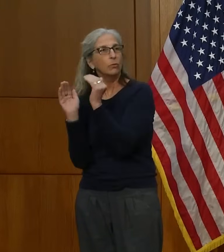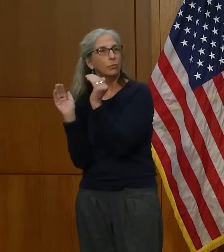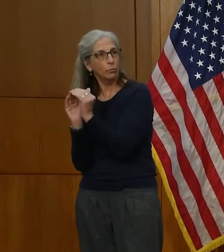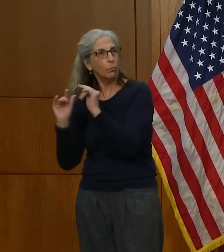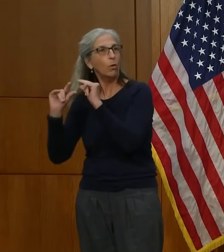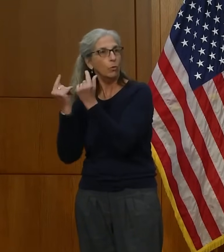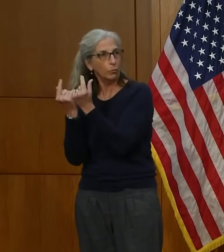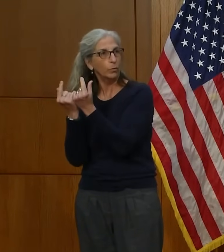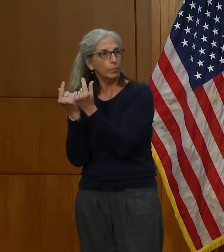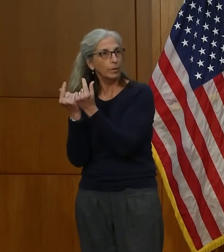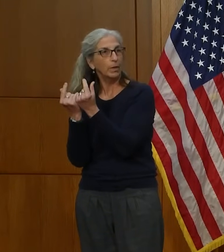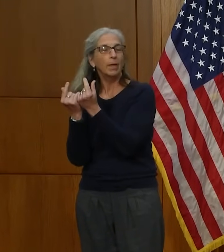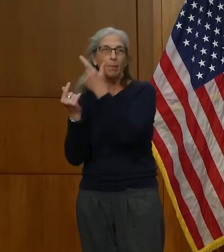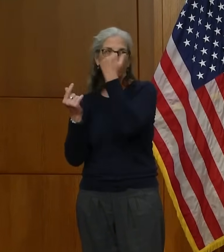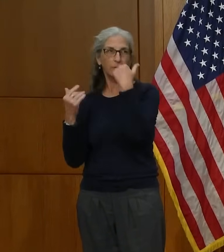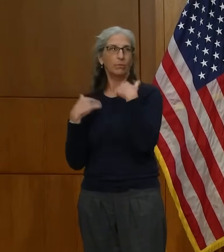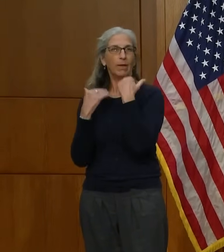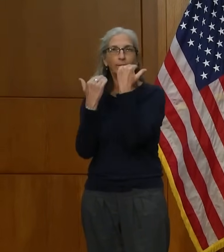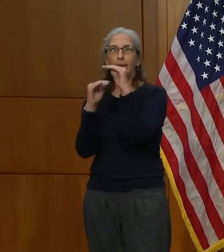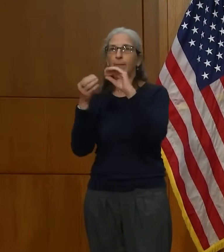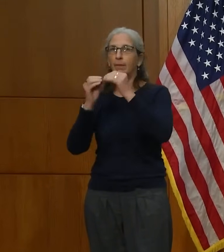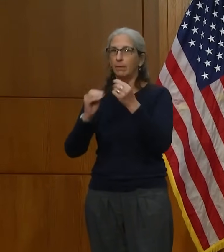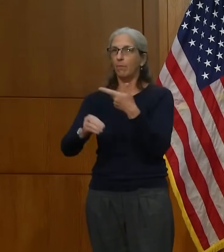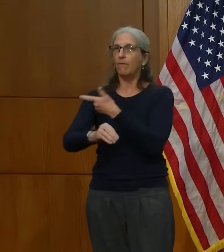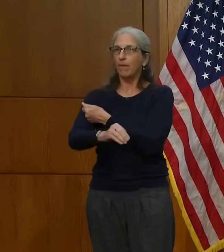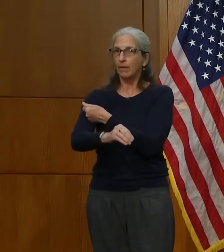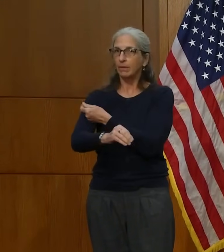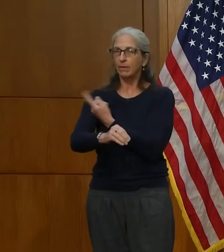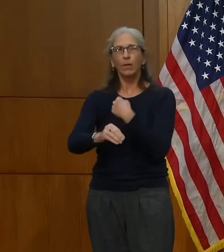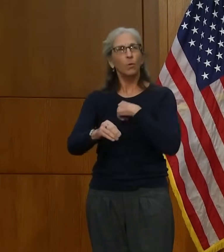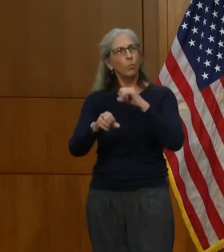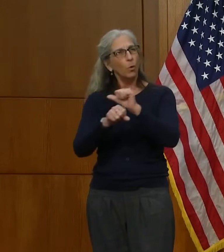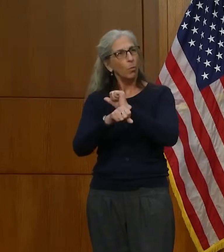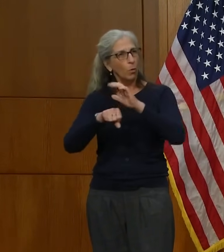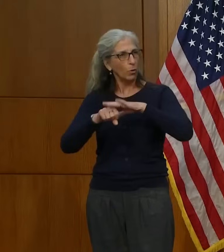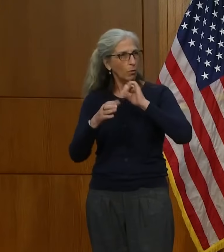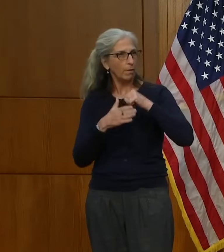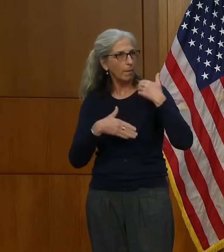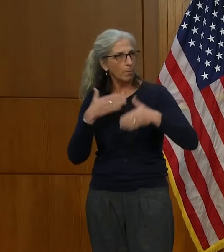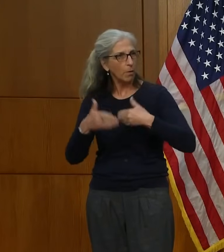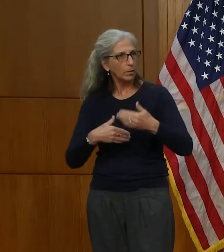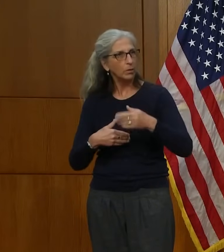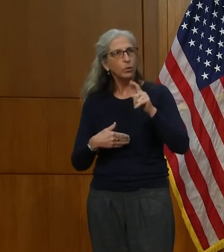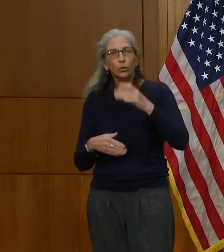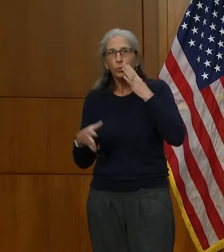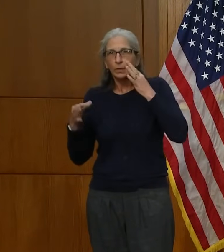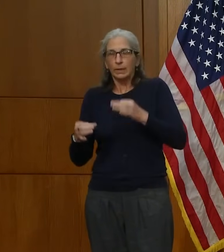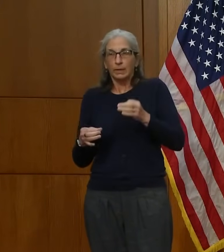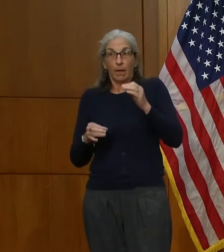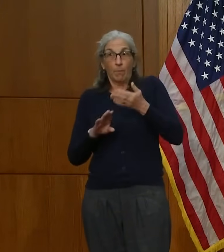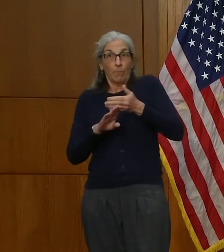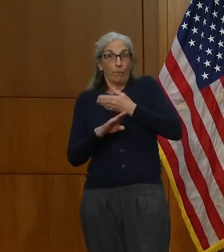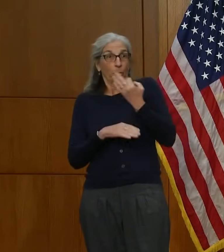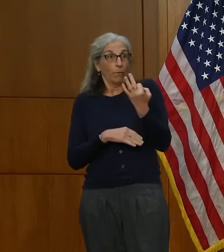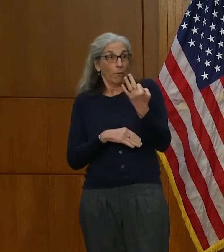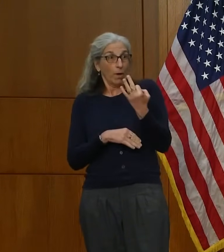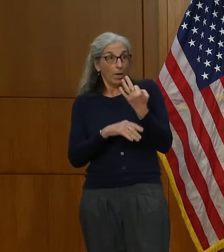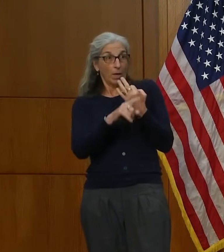THE LARGER ONES, HOW WE DIVIDE THEM INTO SMALLER GROUPS. WILL YOU HAVE. OR LIMITED VACCINE AND WE'RE WORKING THROUGH THAT PROCESS. NOW WE SHOULD HAVE A